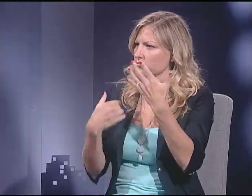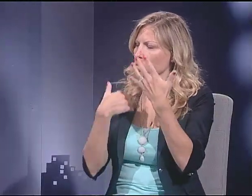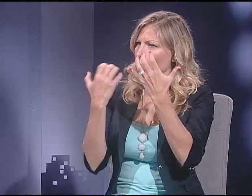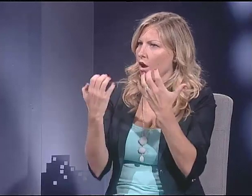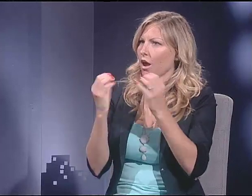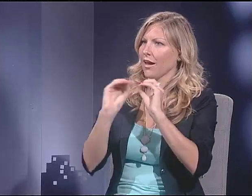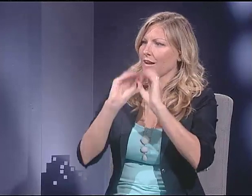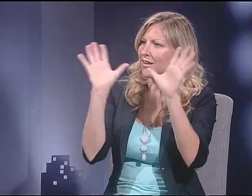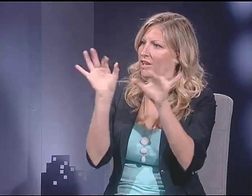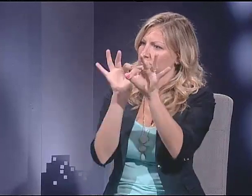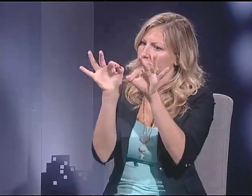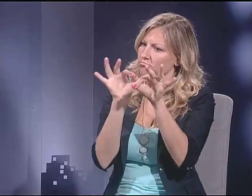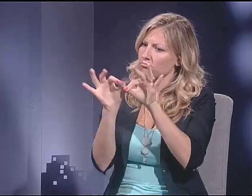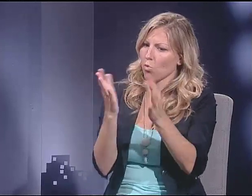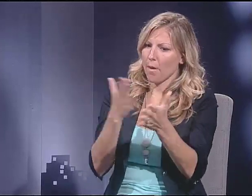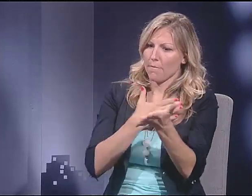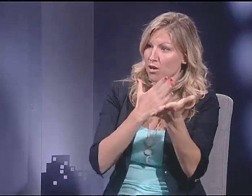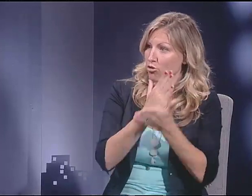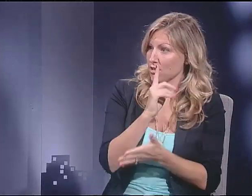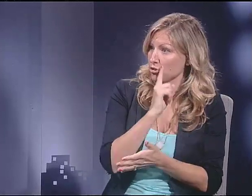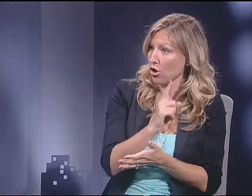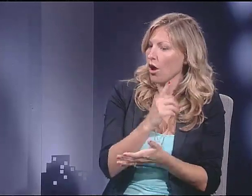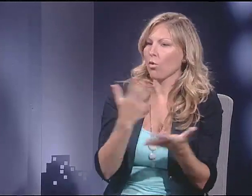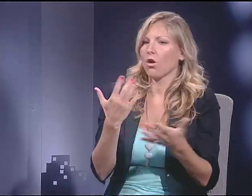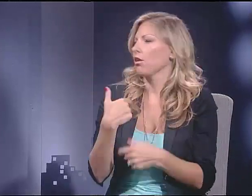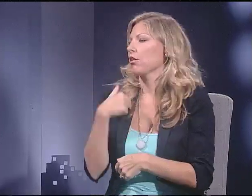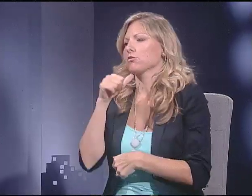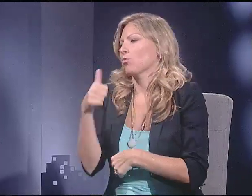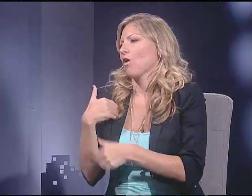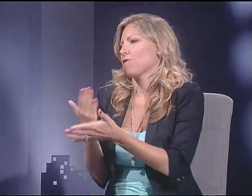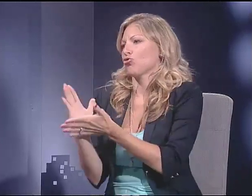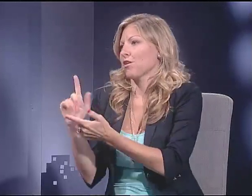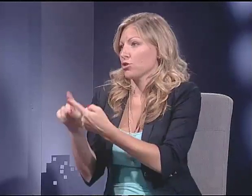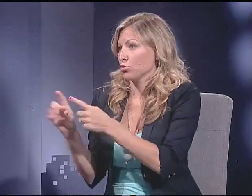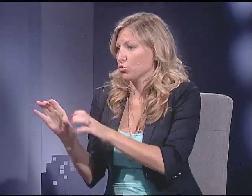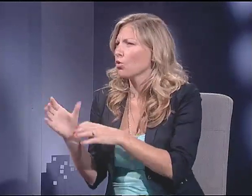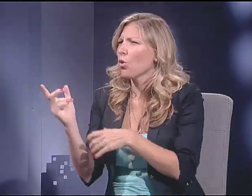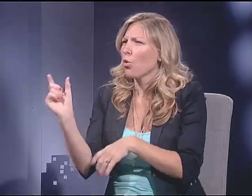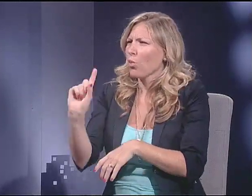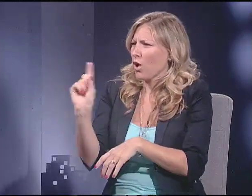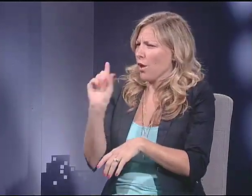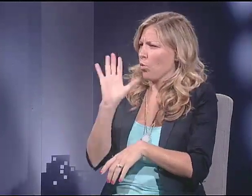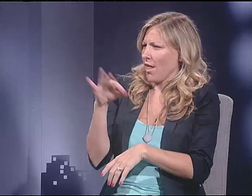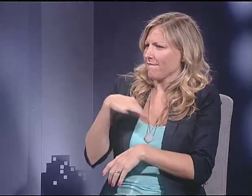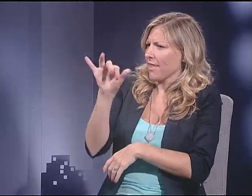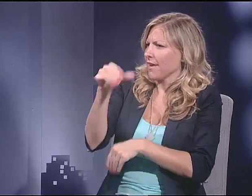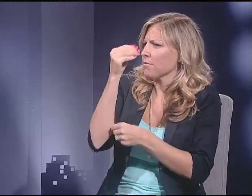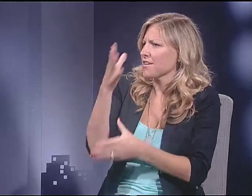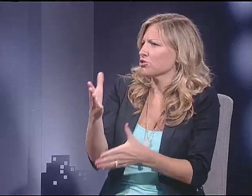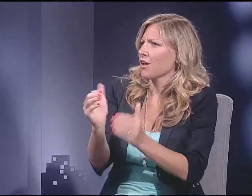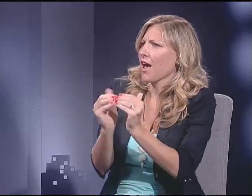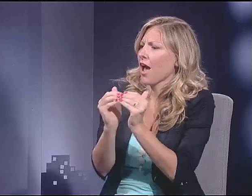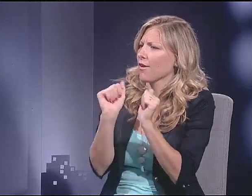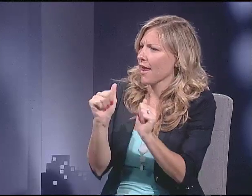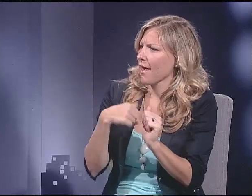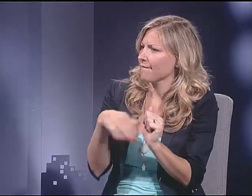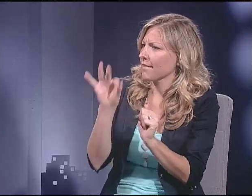to know specifically what are my rights, I wanted a clear definition on what I have a right to do and what I don't have a right to do.